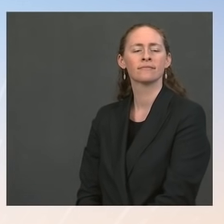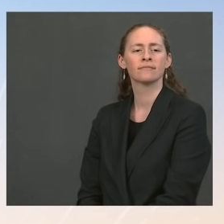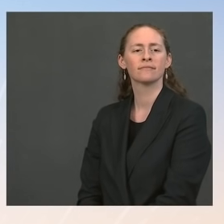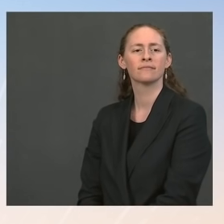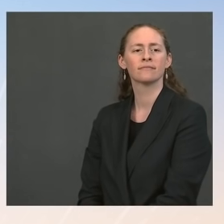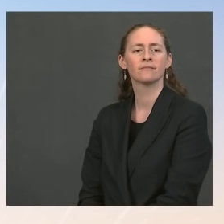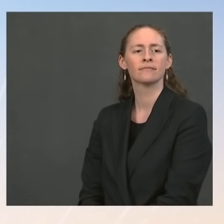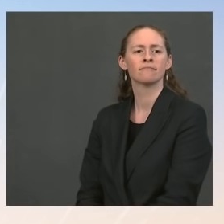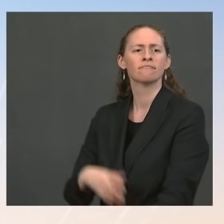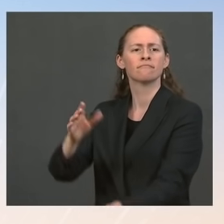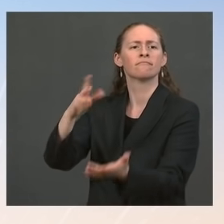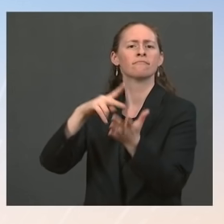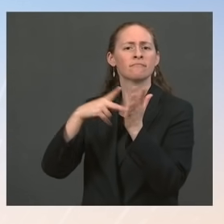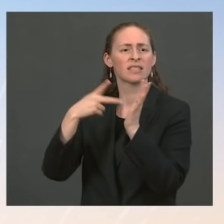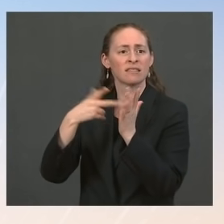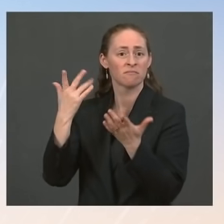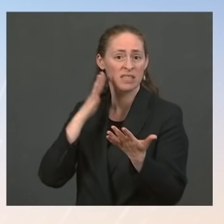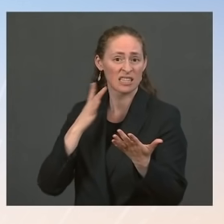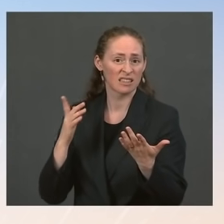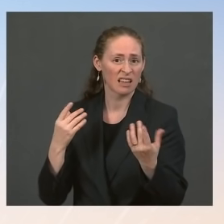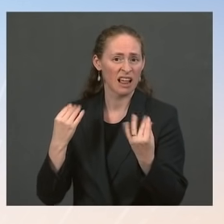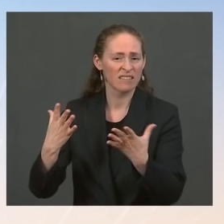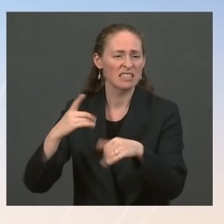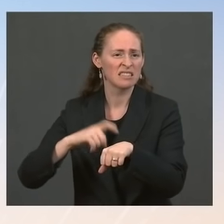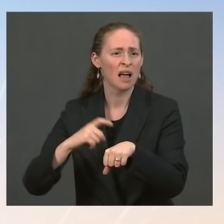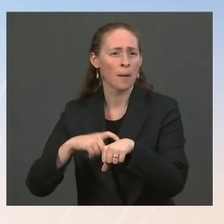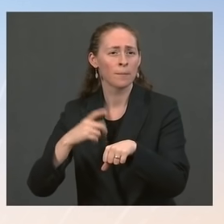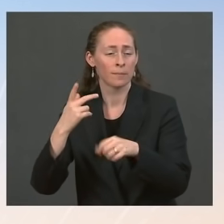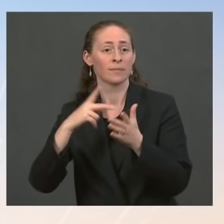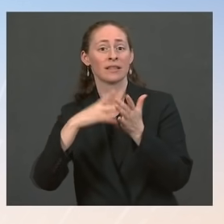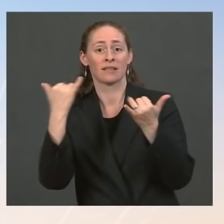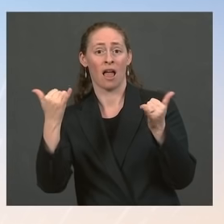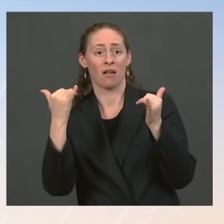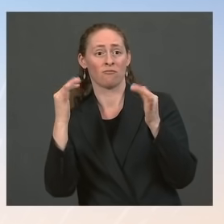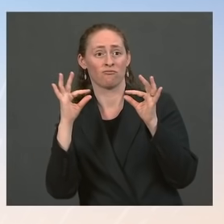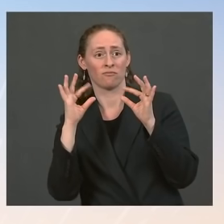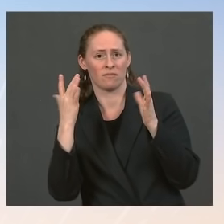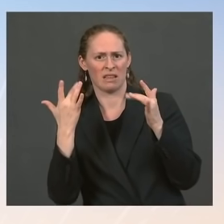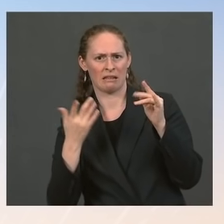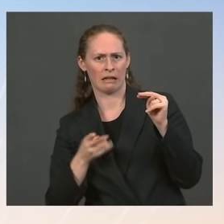but the pressure on the market is building up right now. I mean, are there perhaps any, again, conversations on,